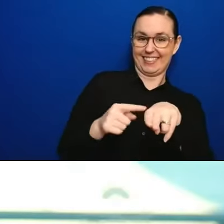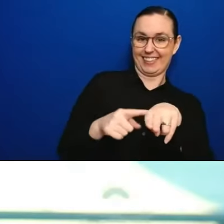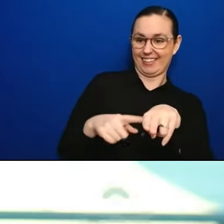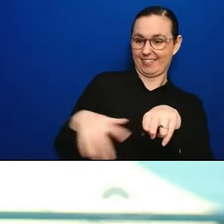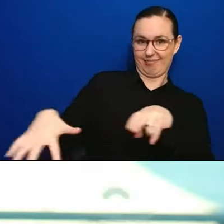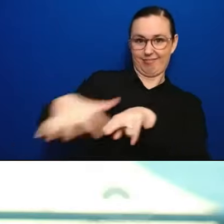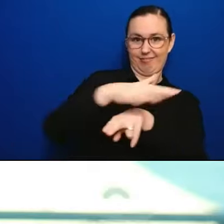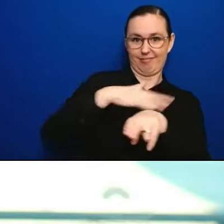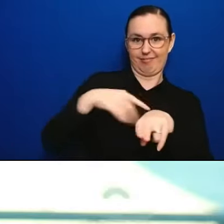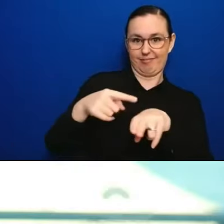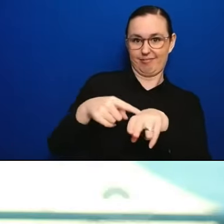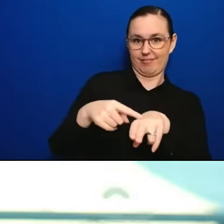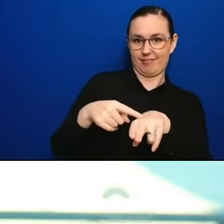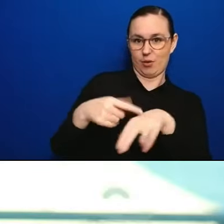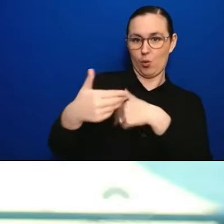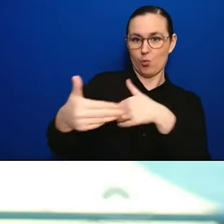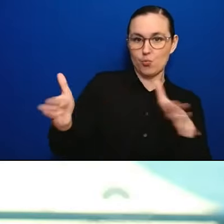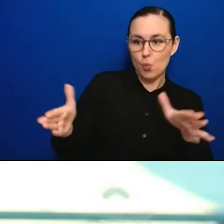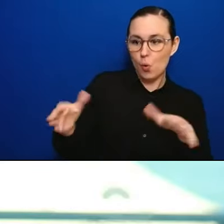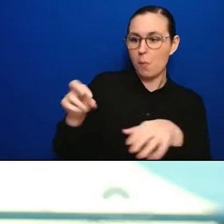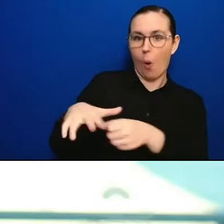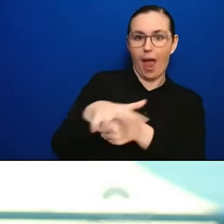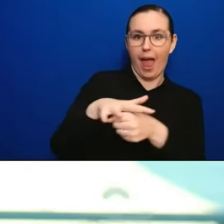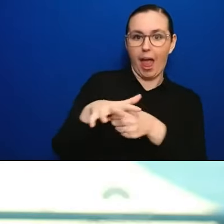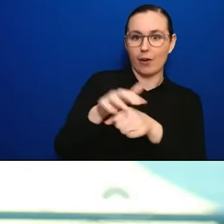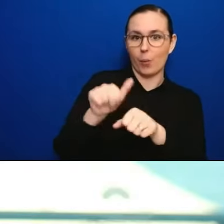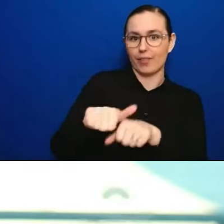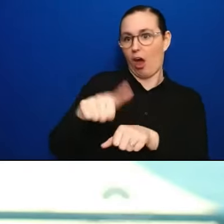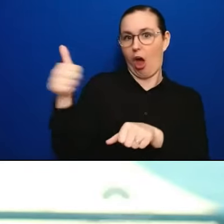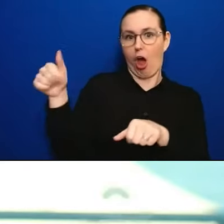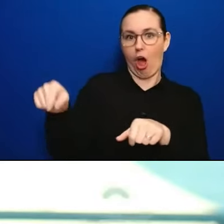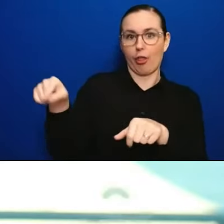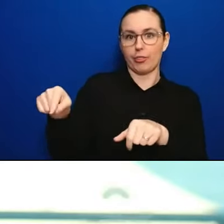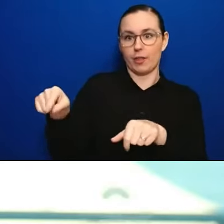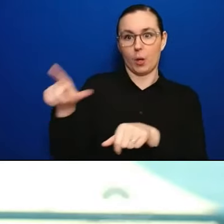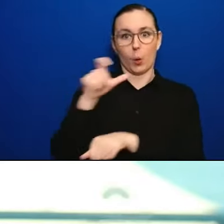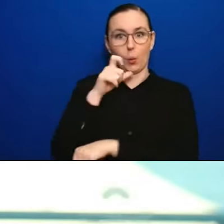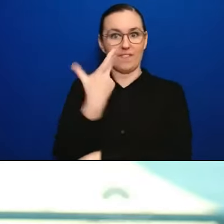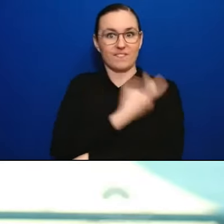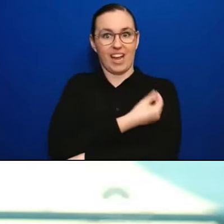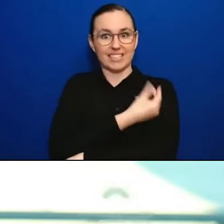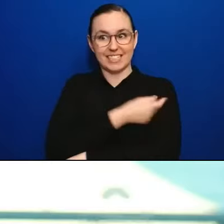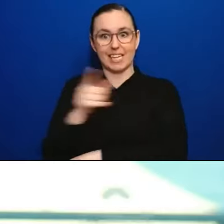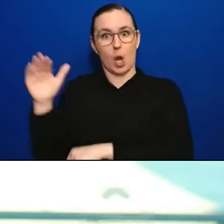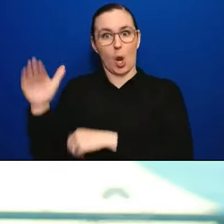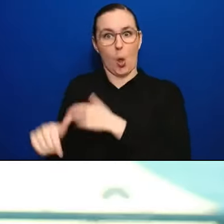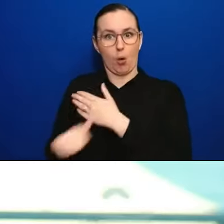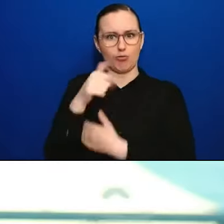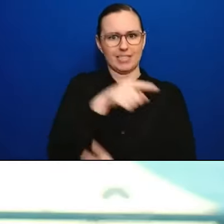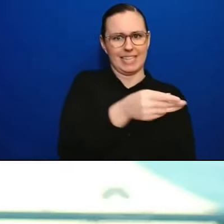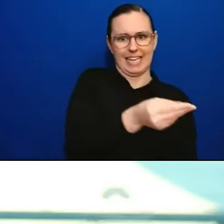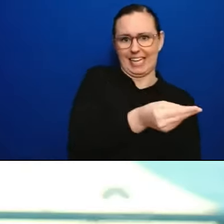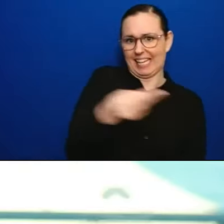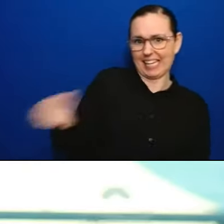transmission from a known COVID positive person being in a --